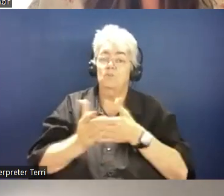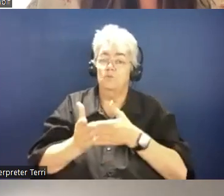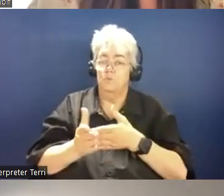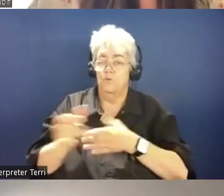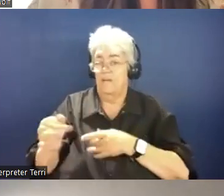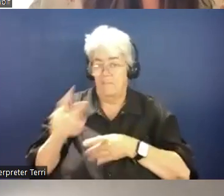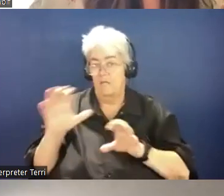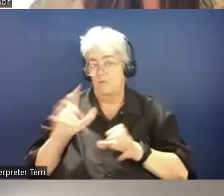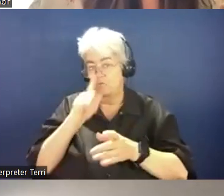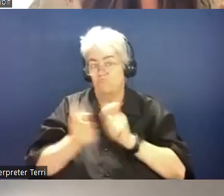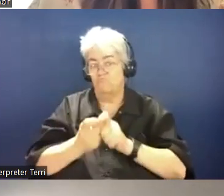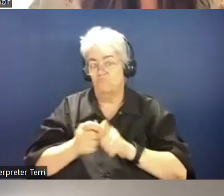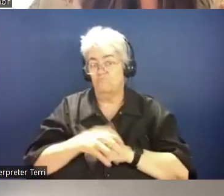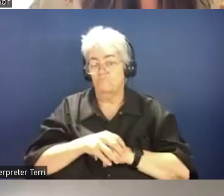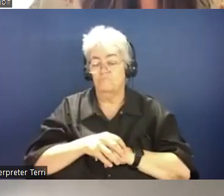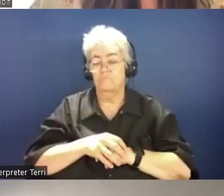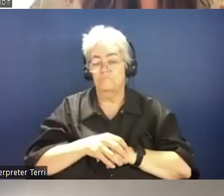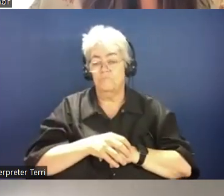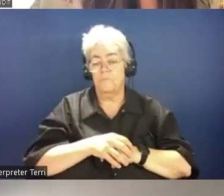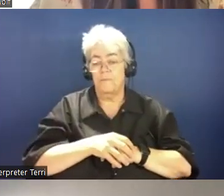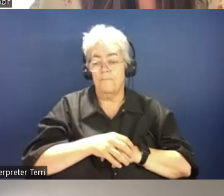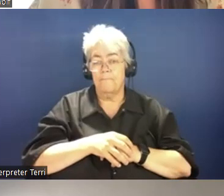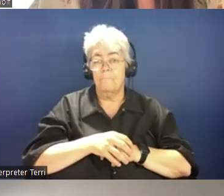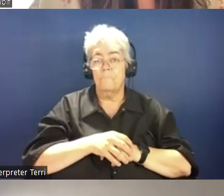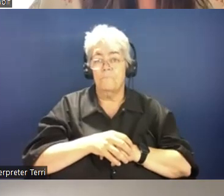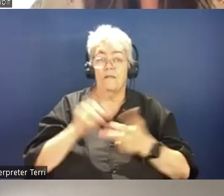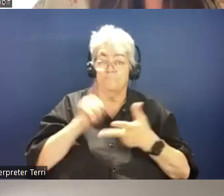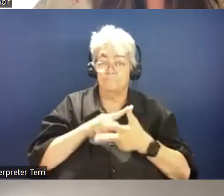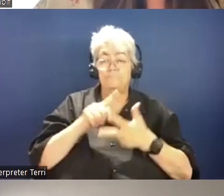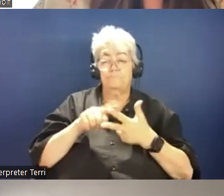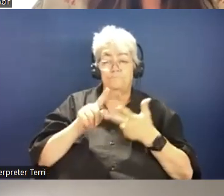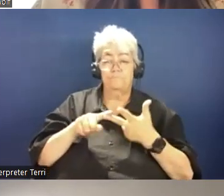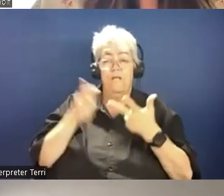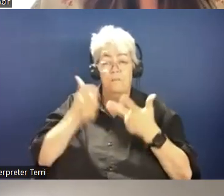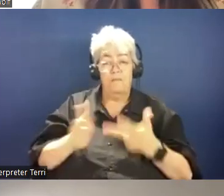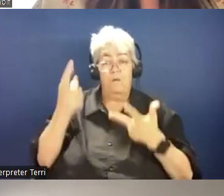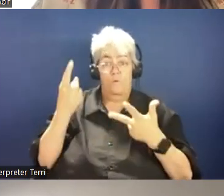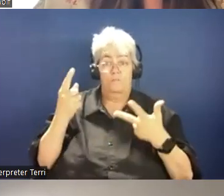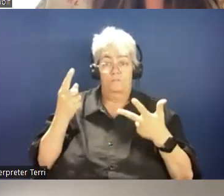That is the those are the big 3 reproductive health bills that happened this session.